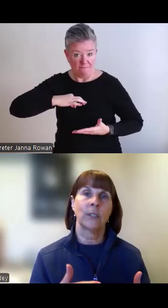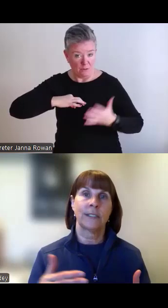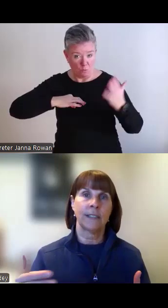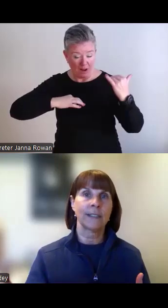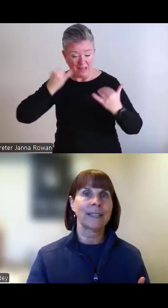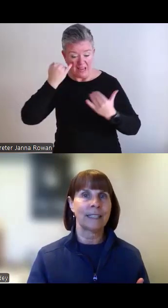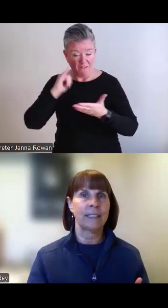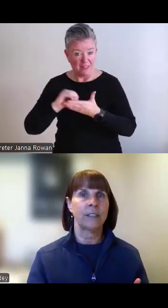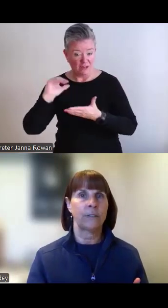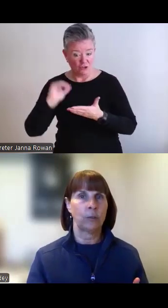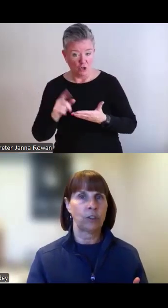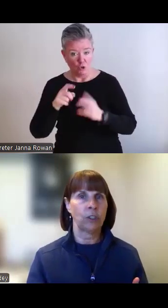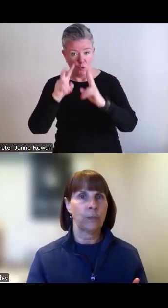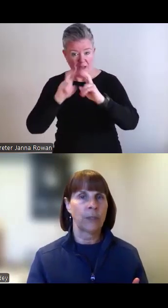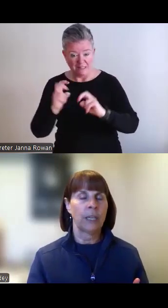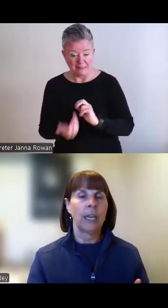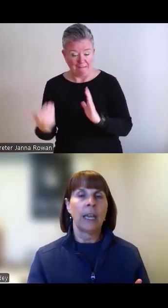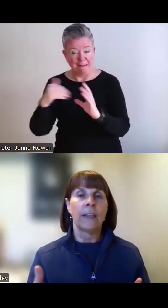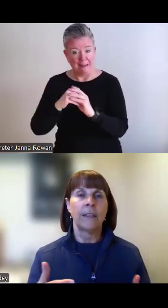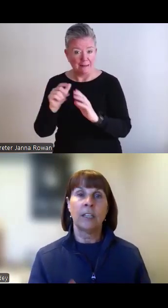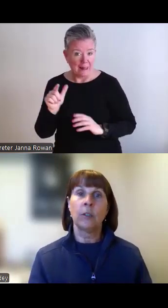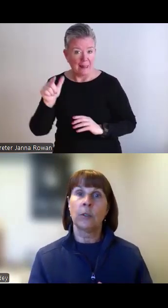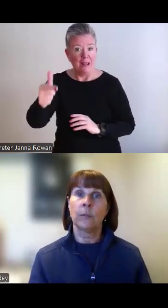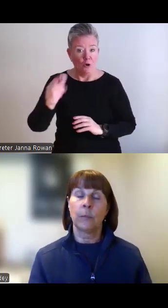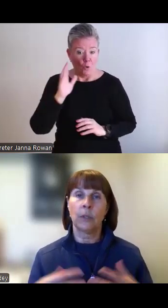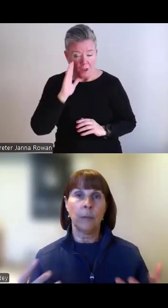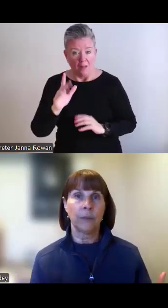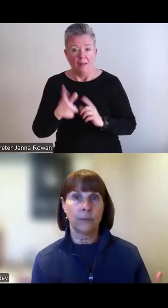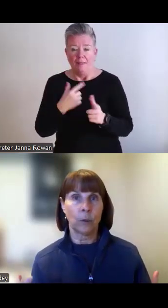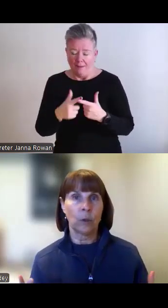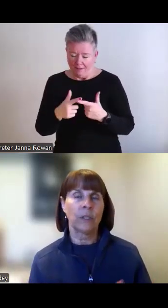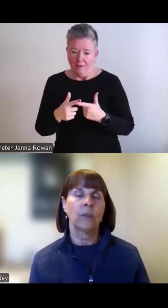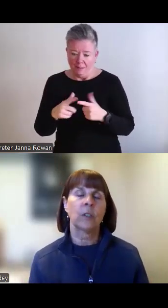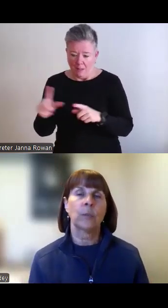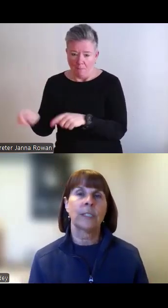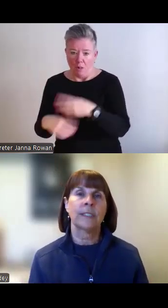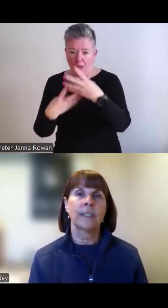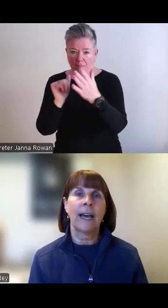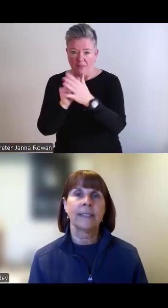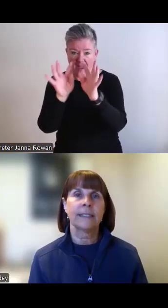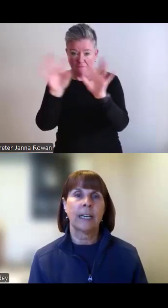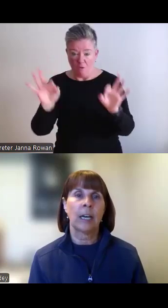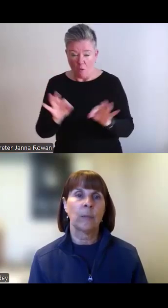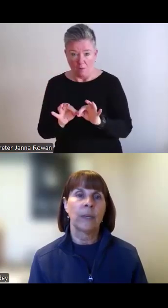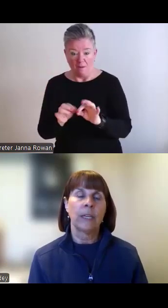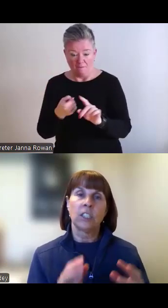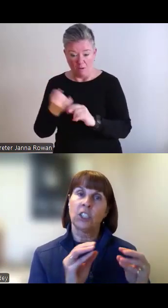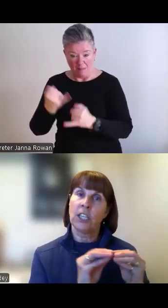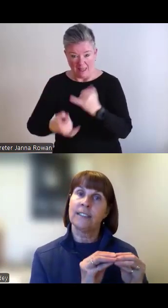that you assess again in the future, then you can pull up the form that you completed the last time,